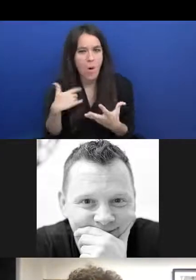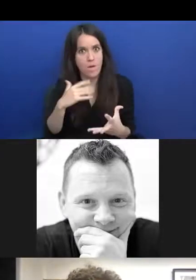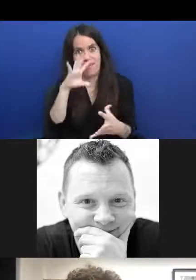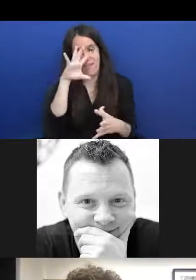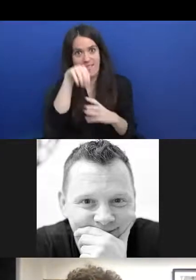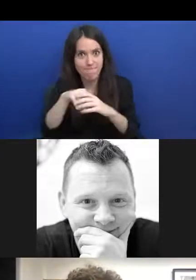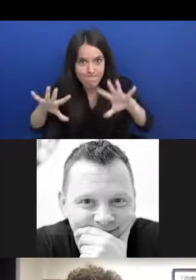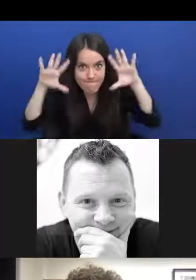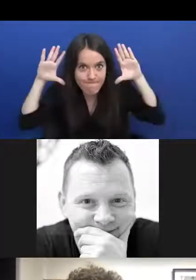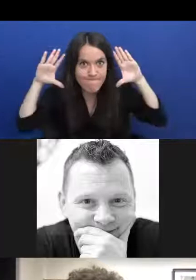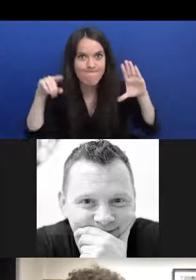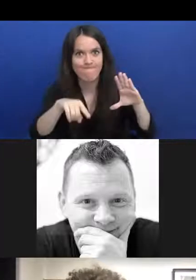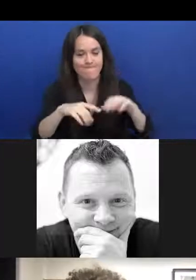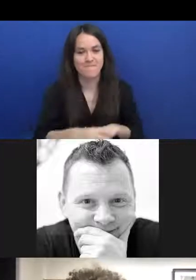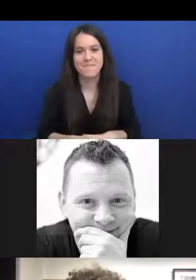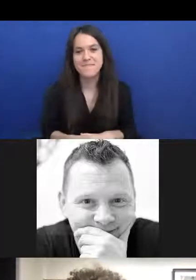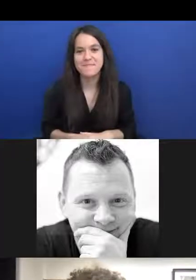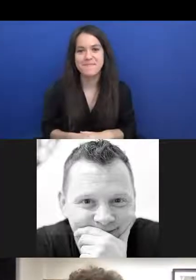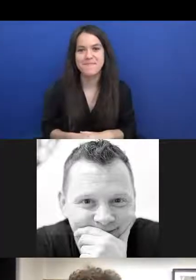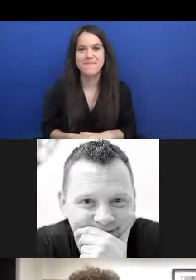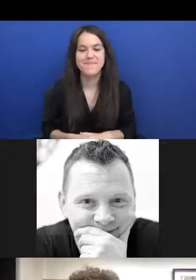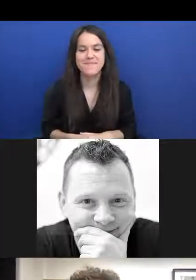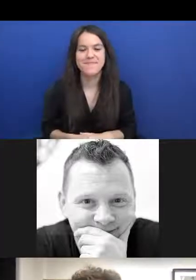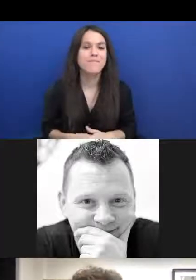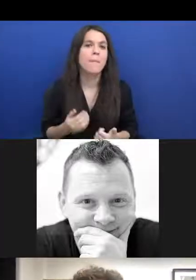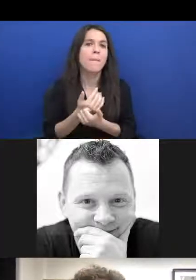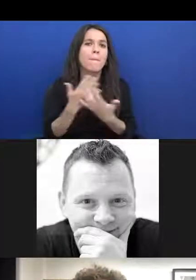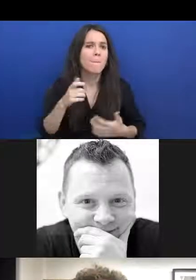so yeah like a lot of people working in the field of small scale multi-lingualism